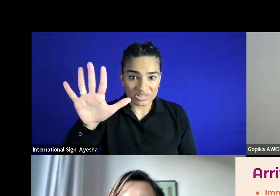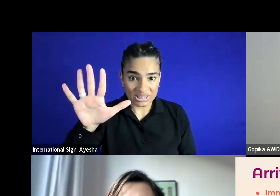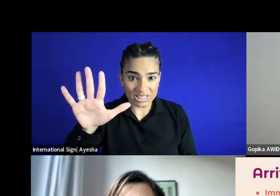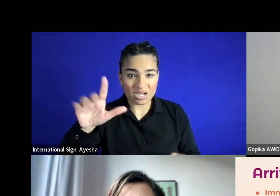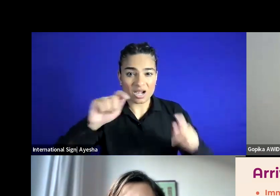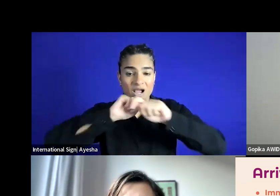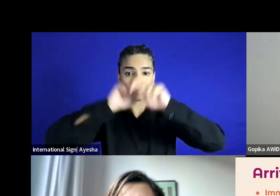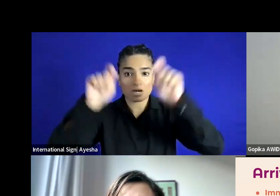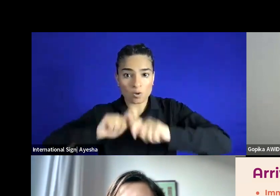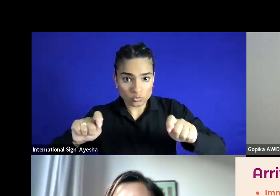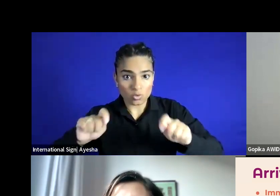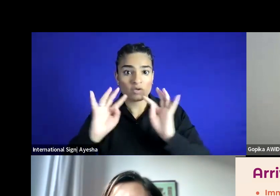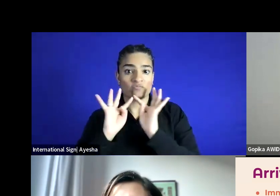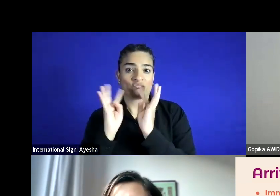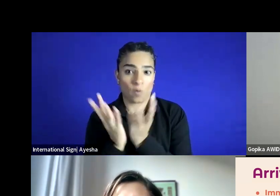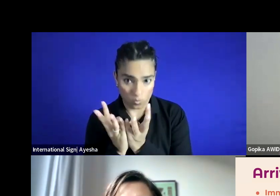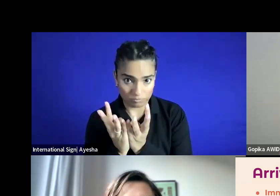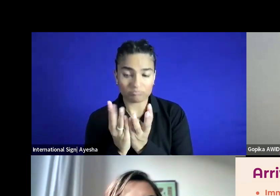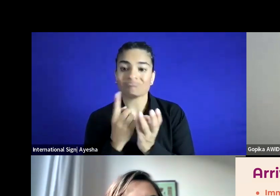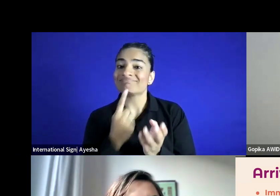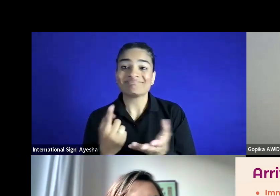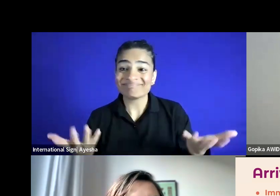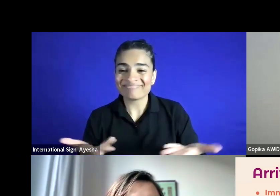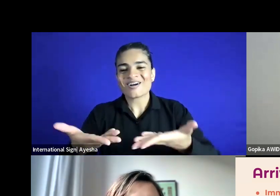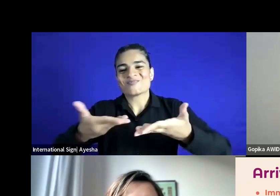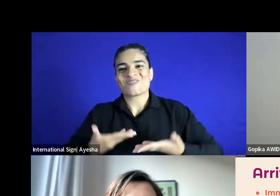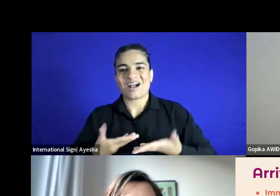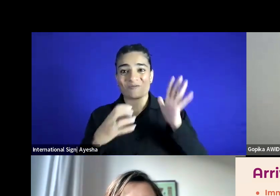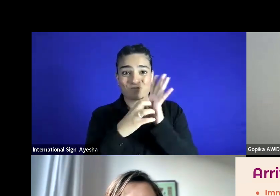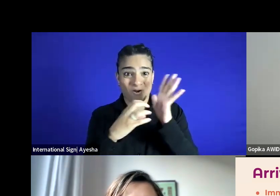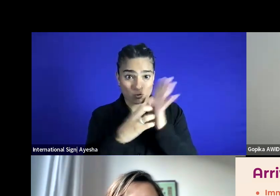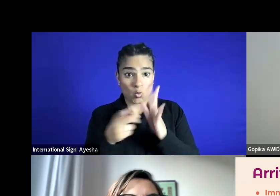So we're giving you a sneak peek at the sign that will be at the airport.